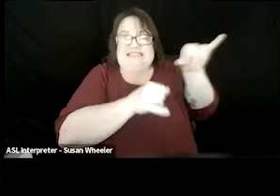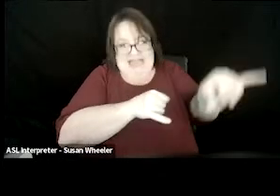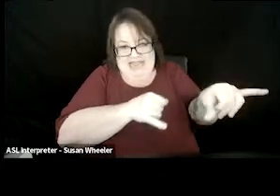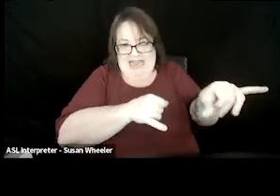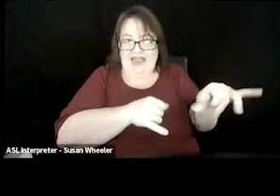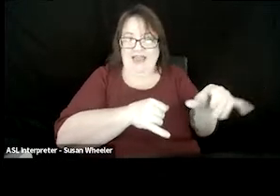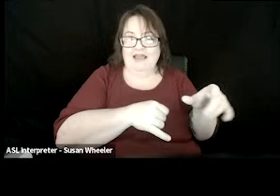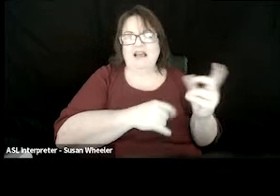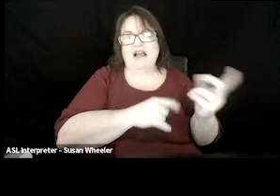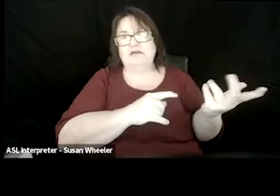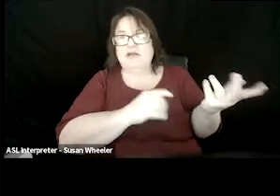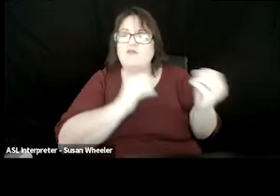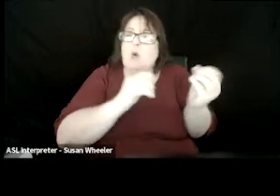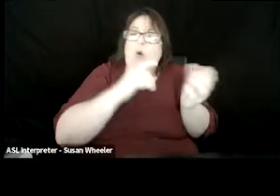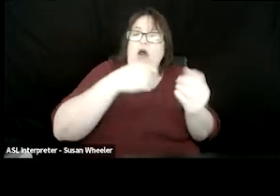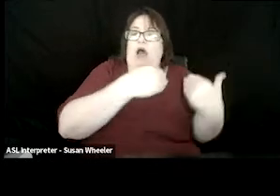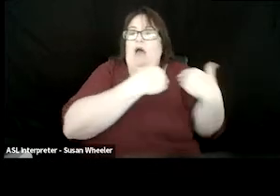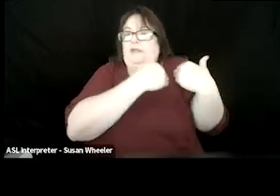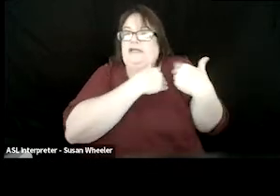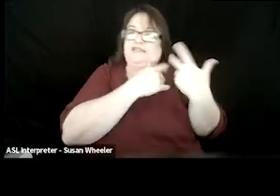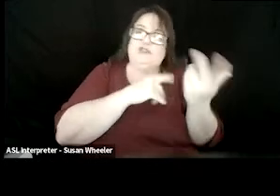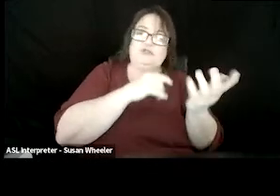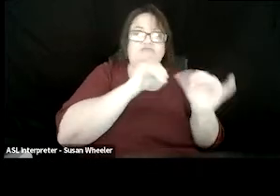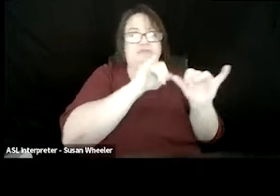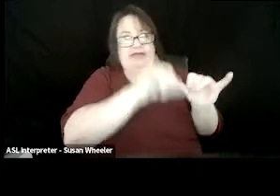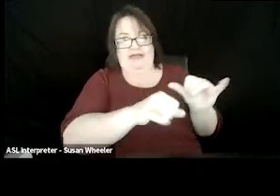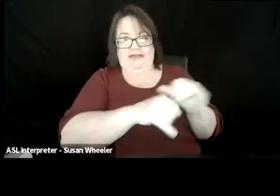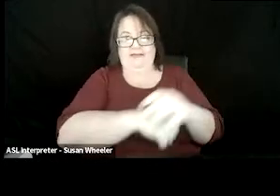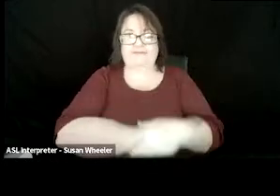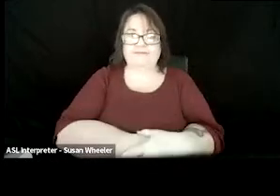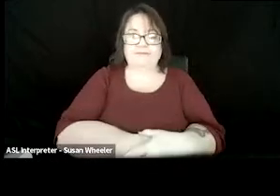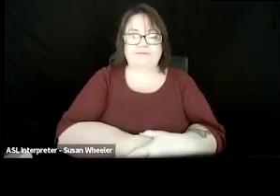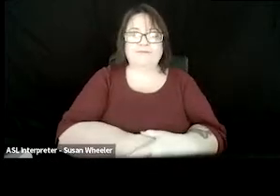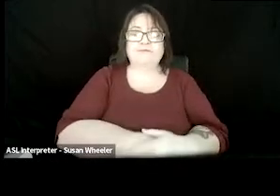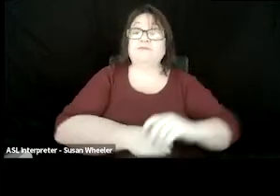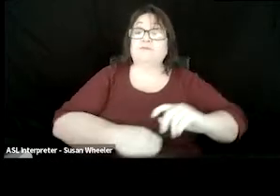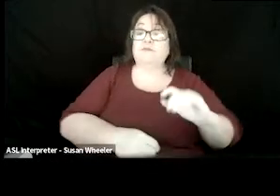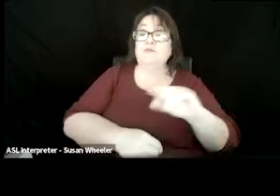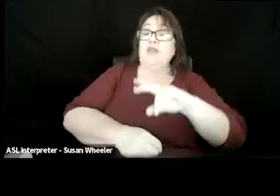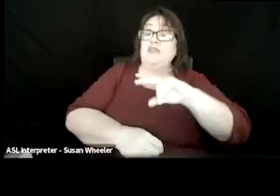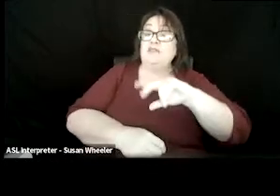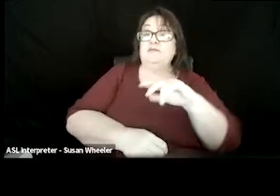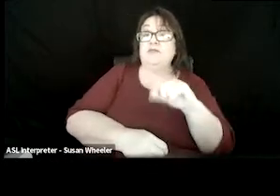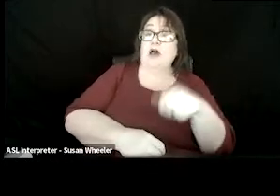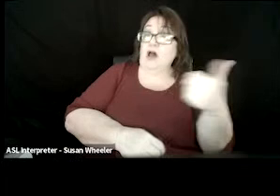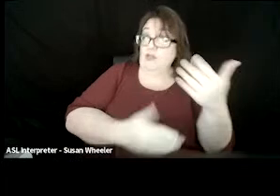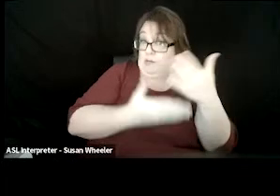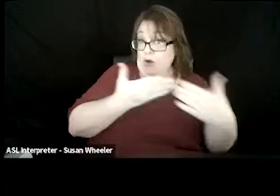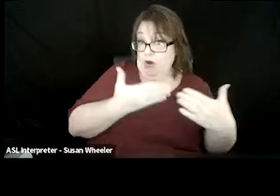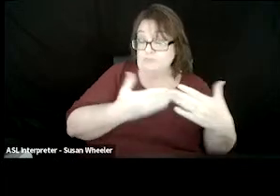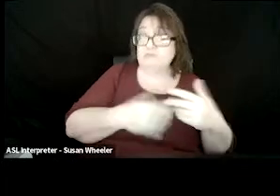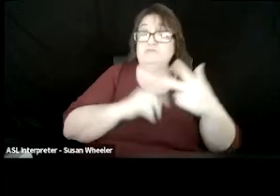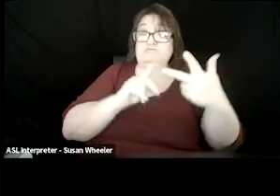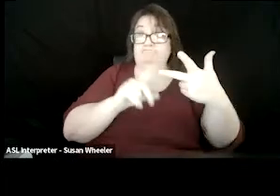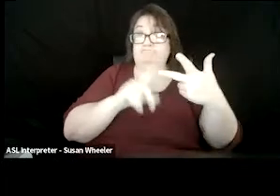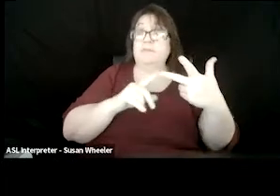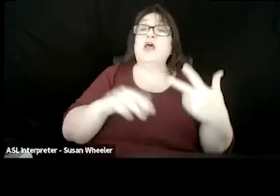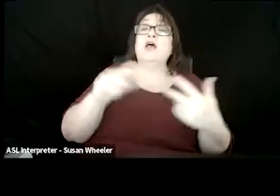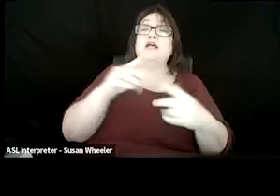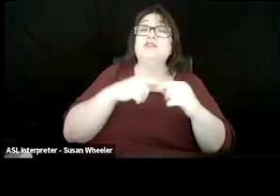The second term or provision of a personal service contract that I ask people to look at very carefully is the termination section.